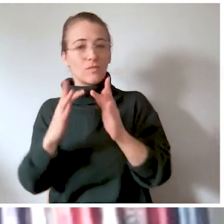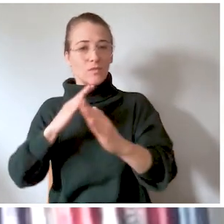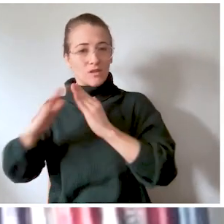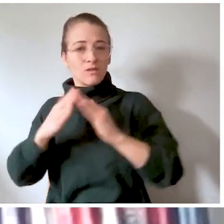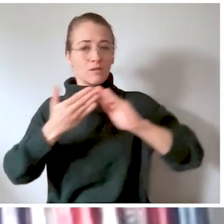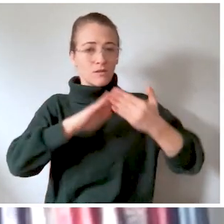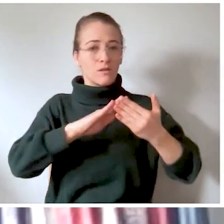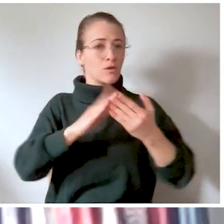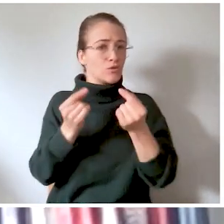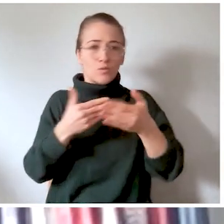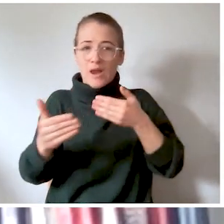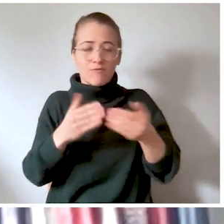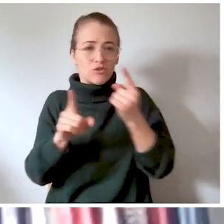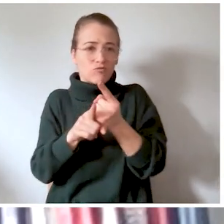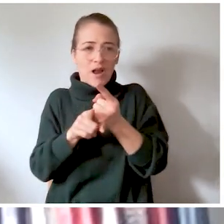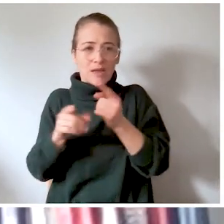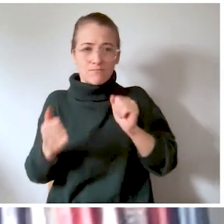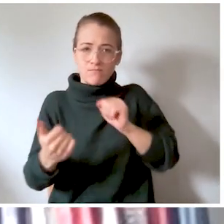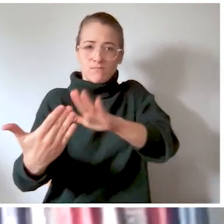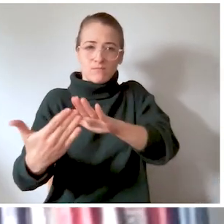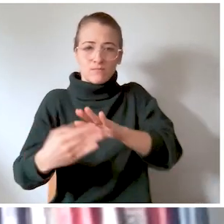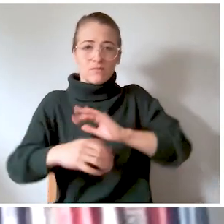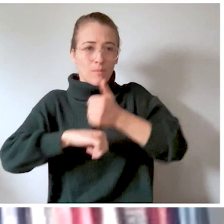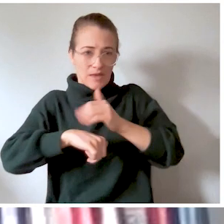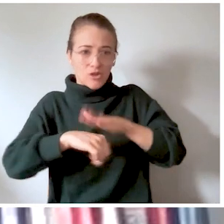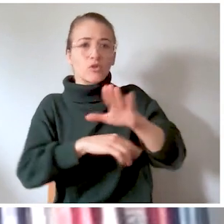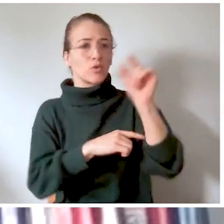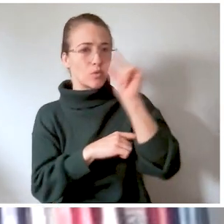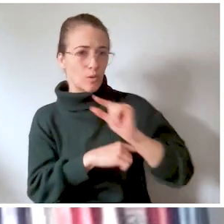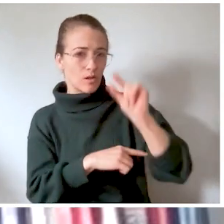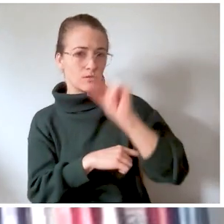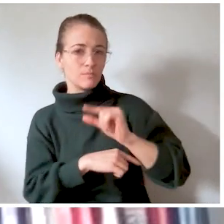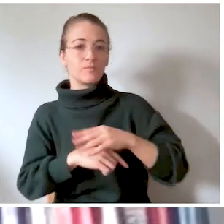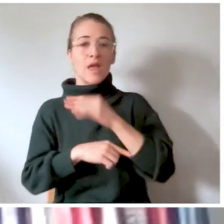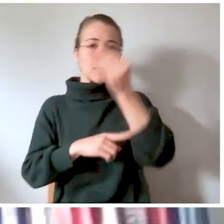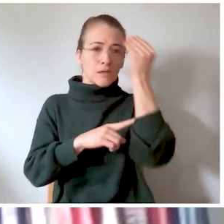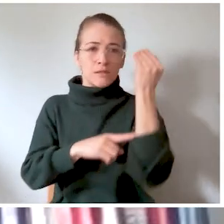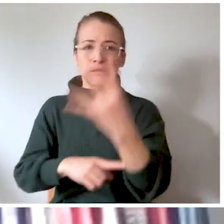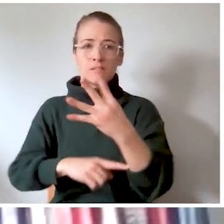through whatever is the correct pathway based off your googling, and let them know that there's a problem.